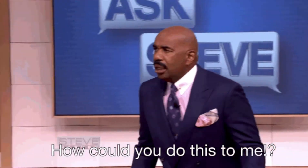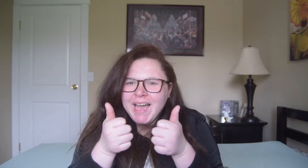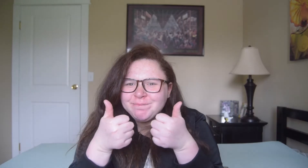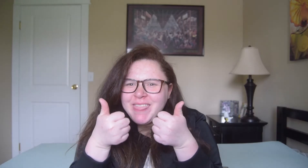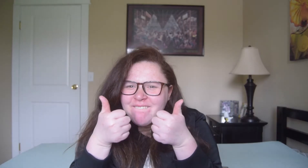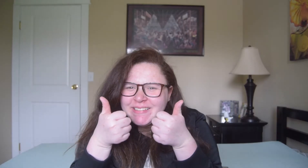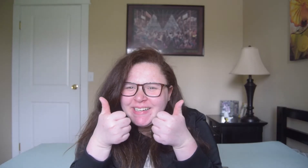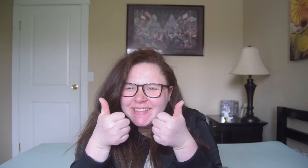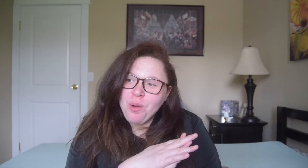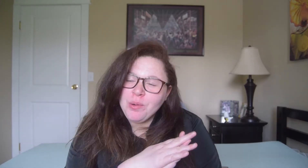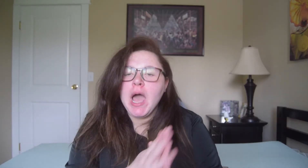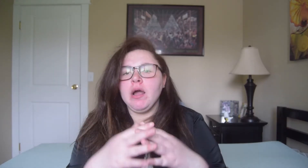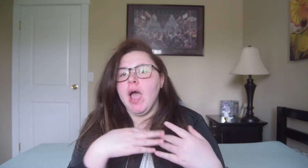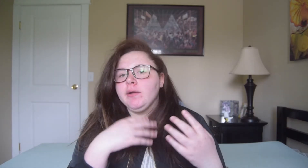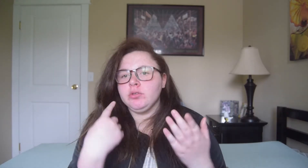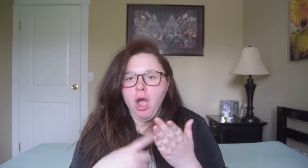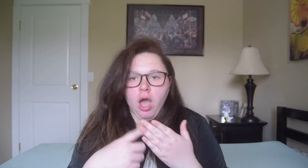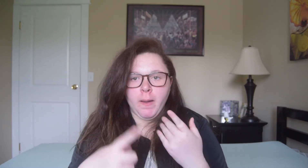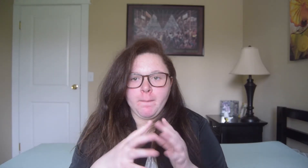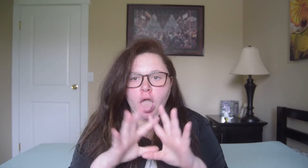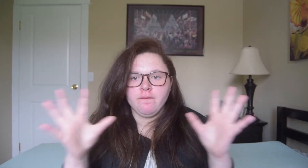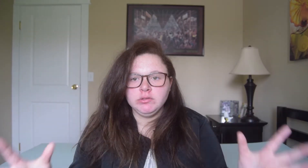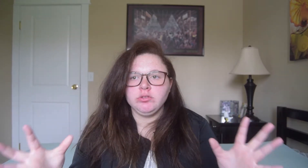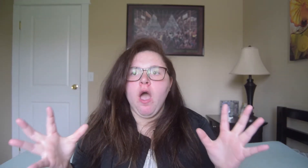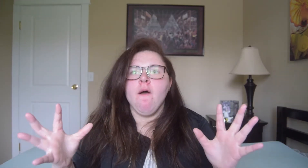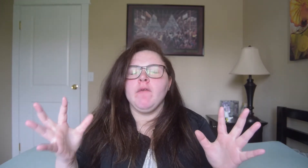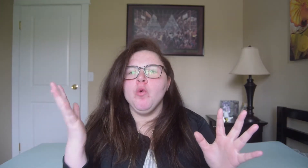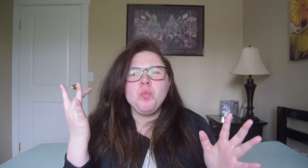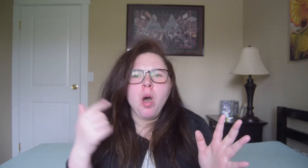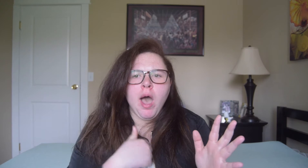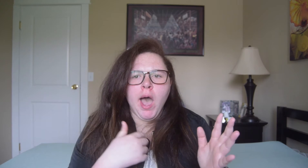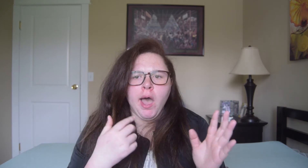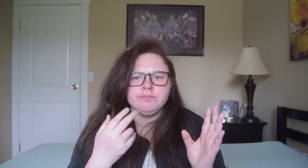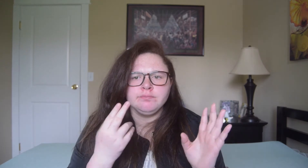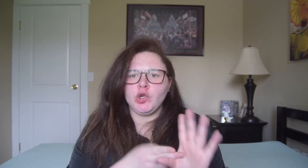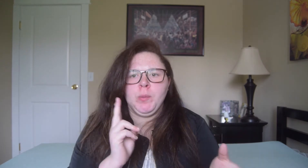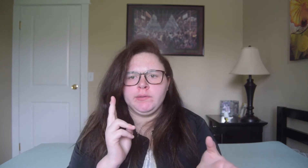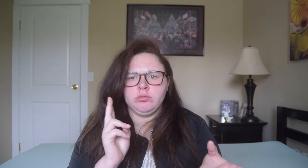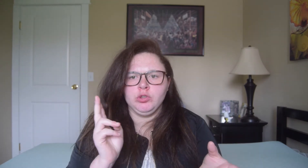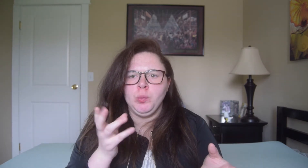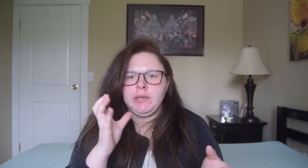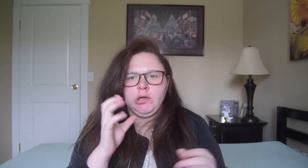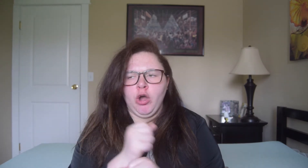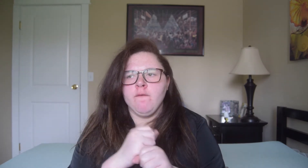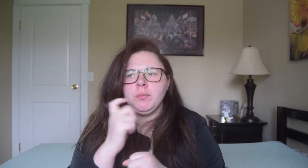Yay, love it! So yeah, I'll talk about all of that stuff. Why I quit drinking coffee